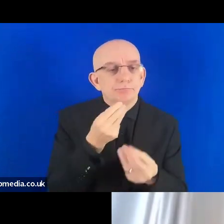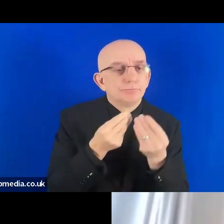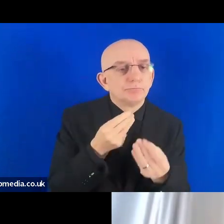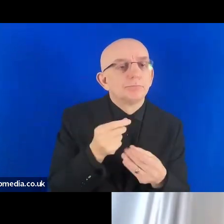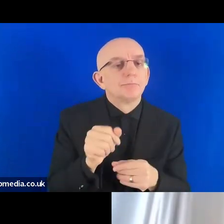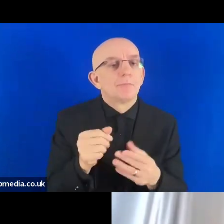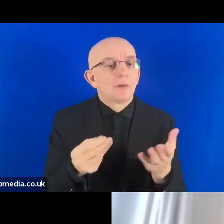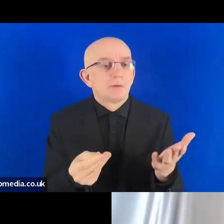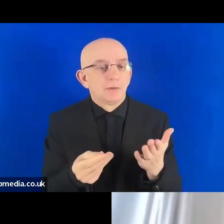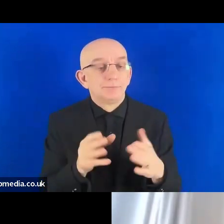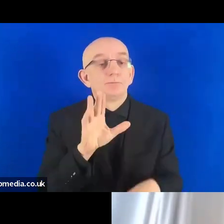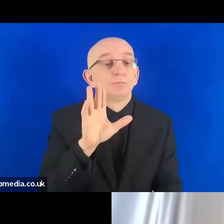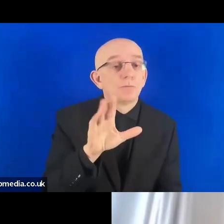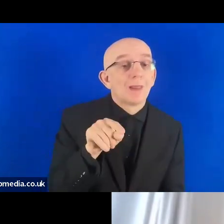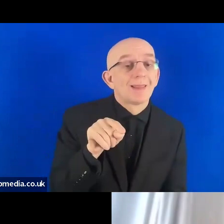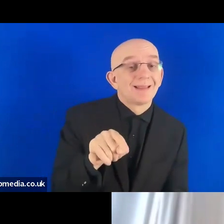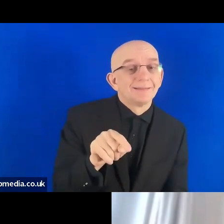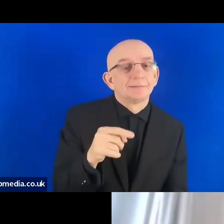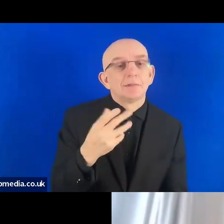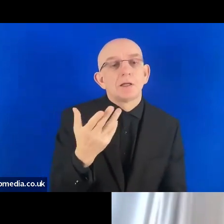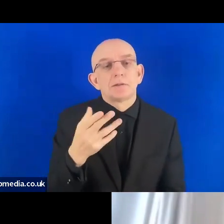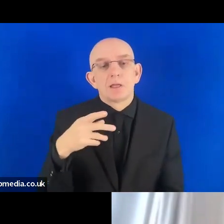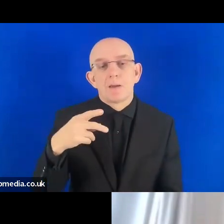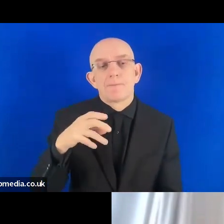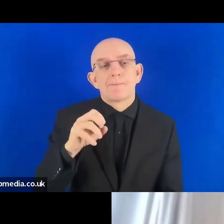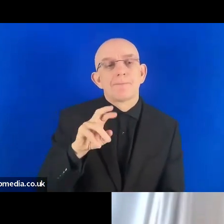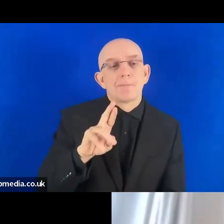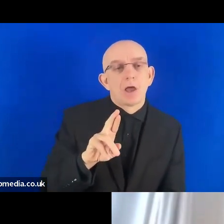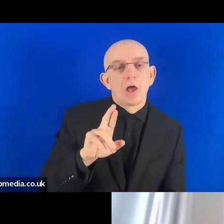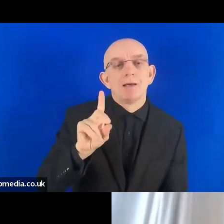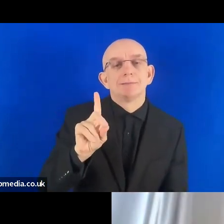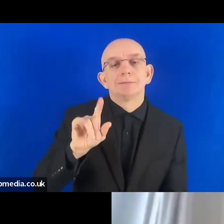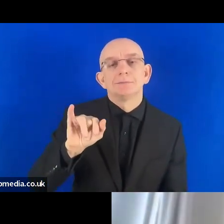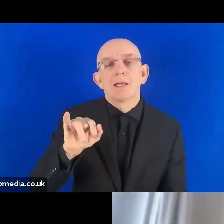Breakfast is provided at your hotel. So, we will be covering the dinners,